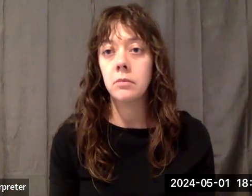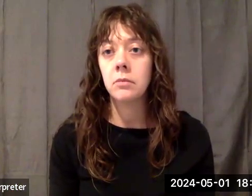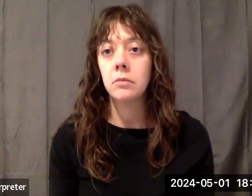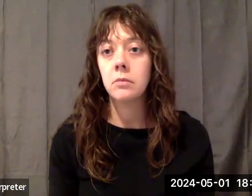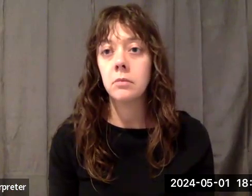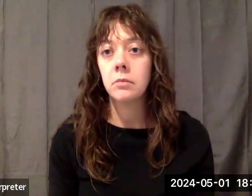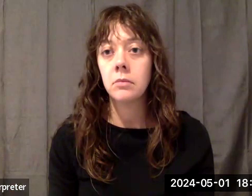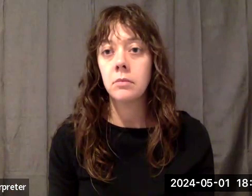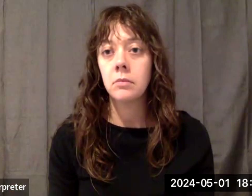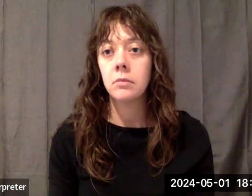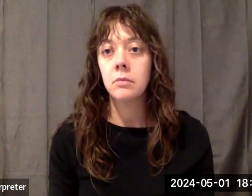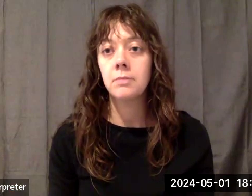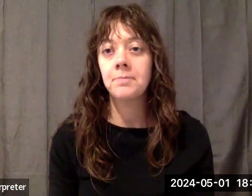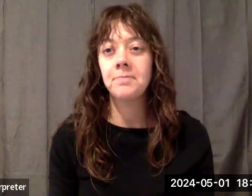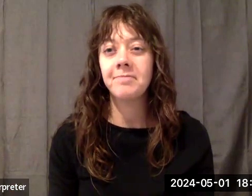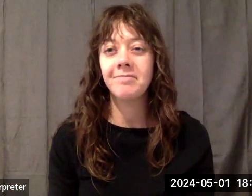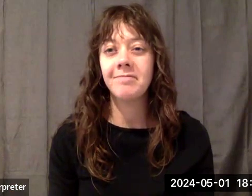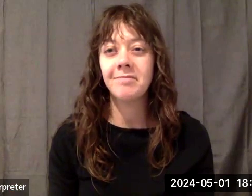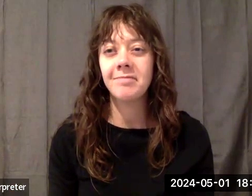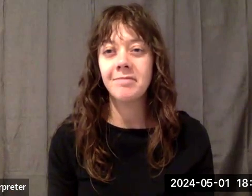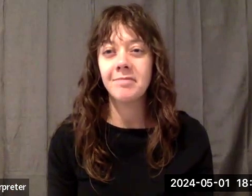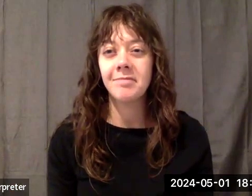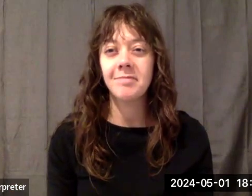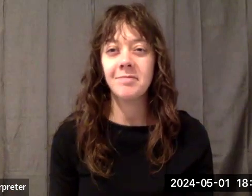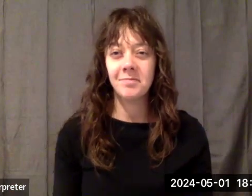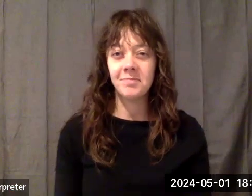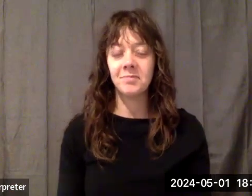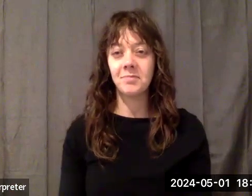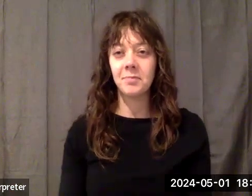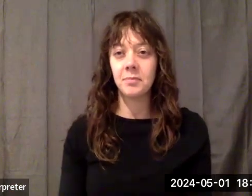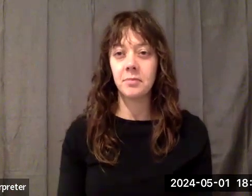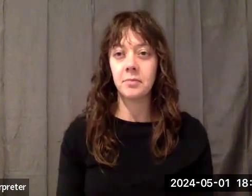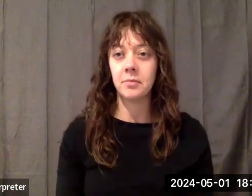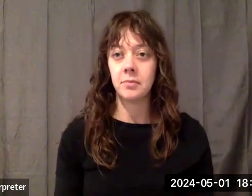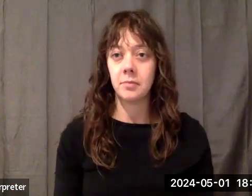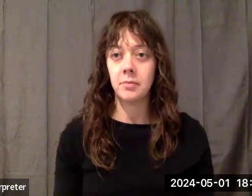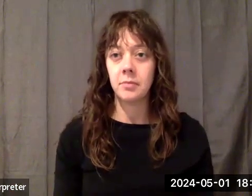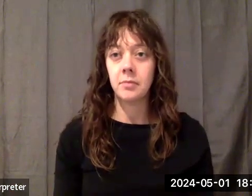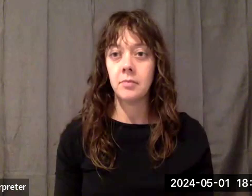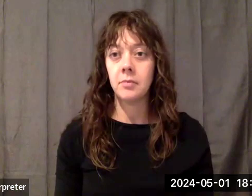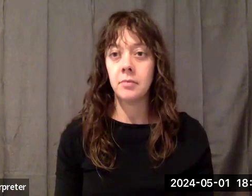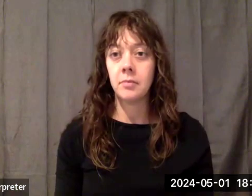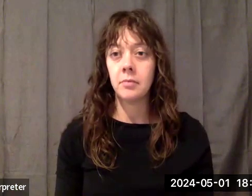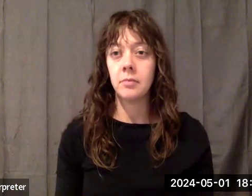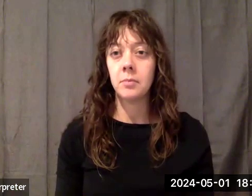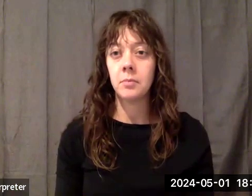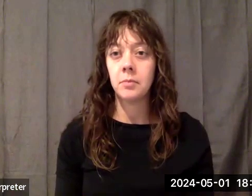we're talking back in 2005 when I became certified, you know, I went to CDAC in California, which is like was identical with NA dac, you know,